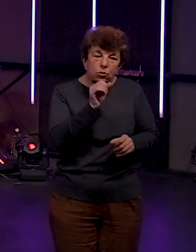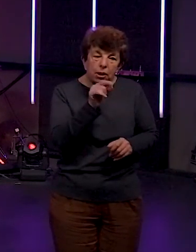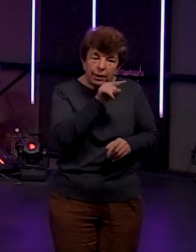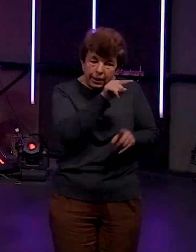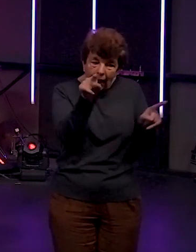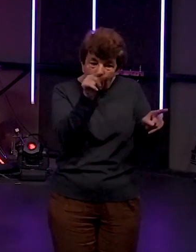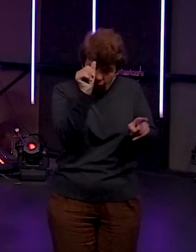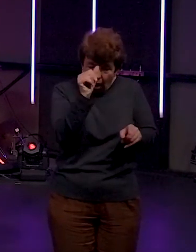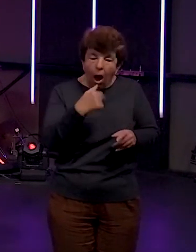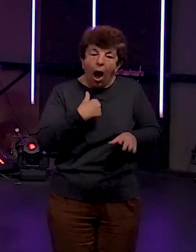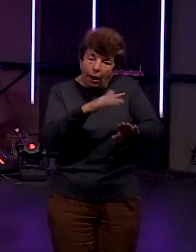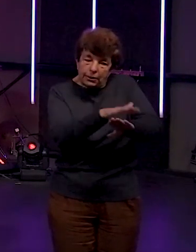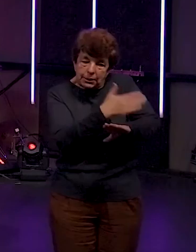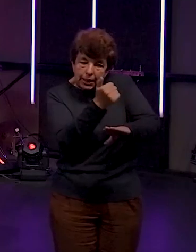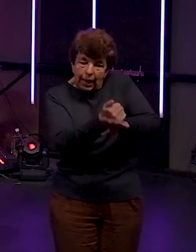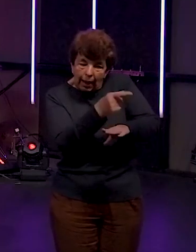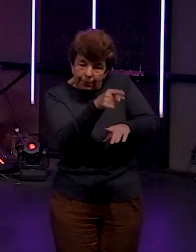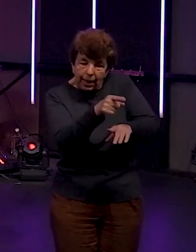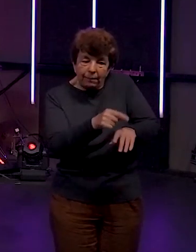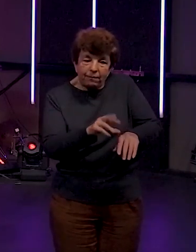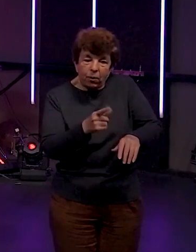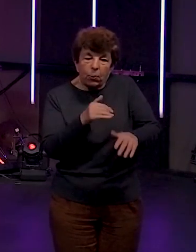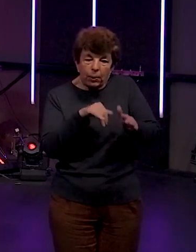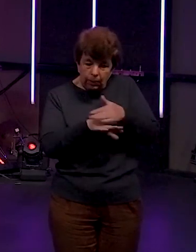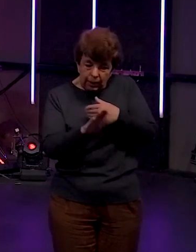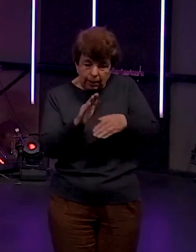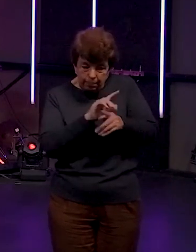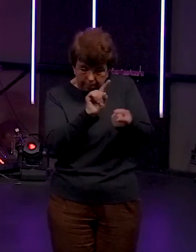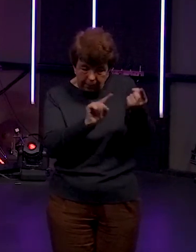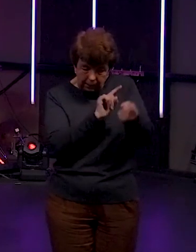I was setting them up for when we got into the meeting.